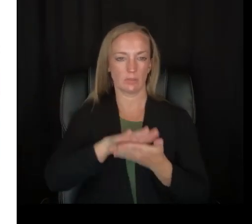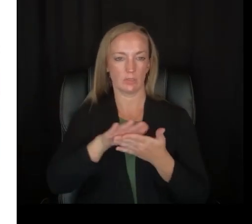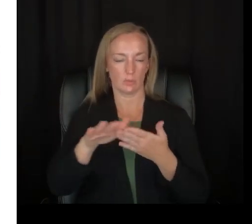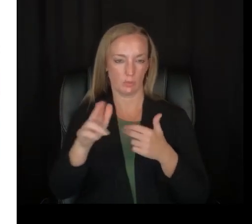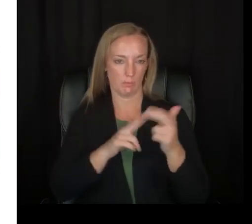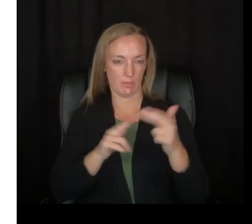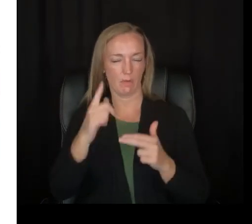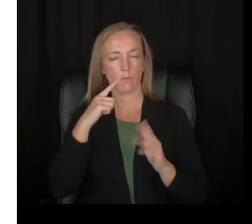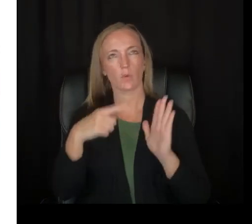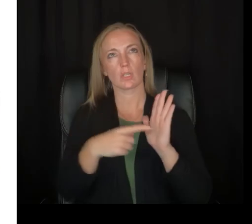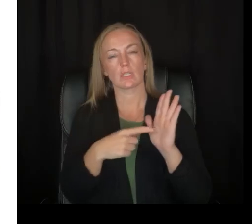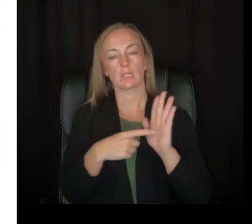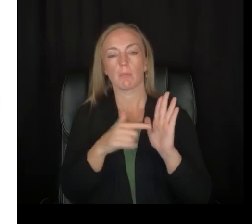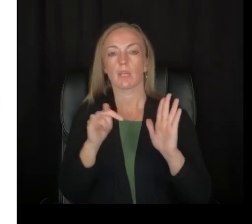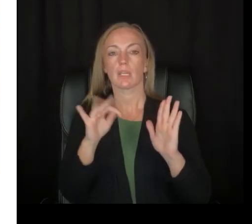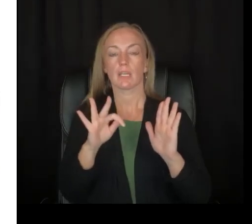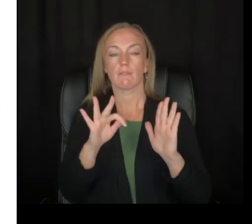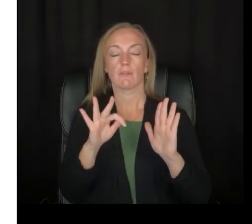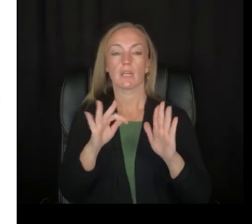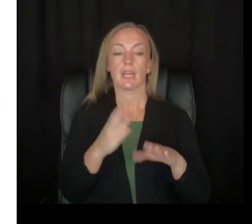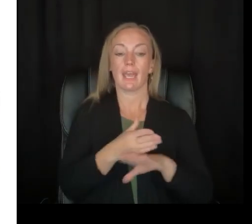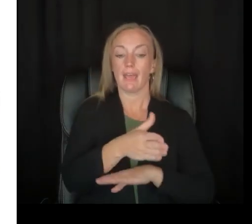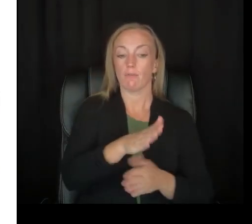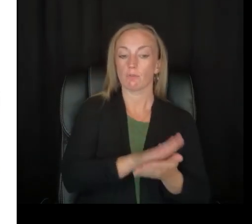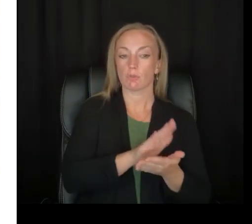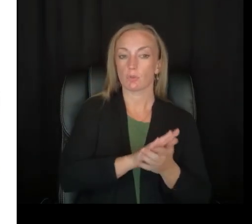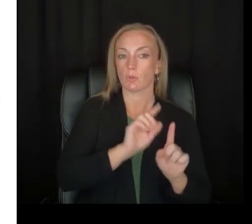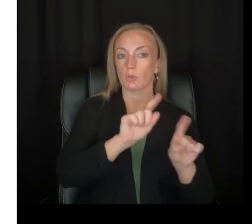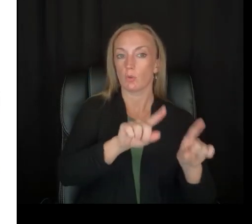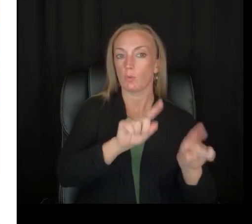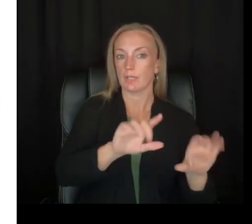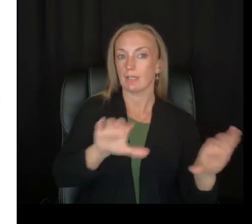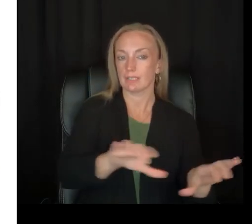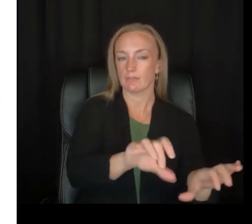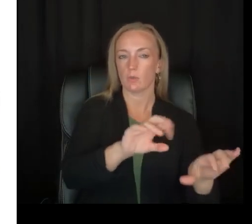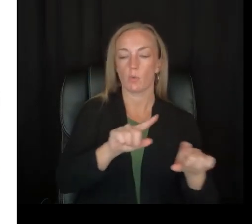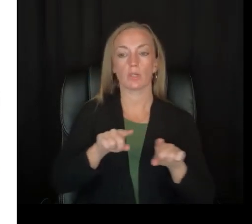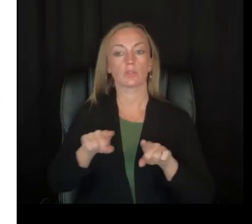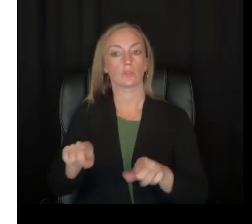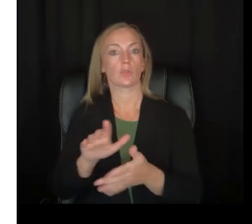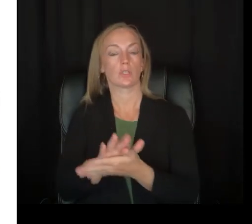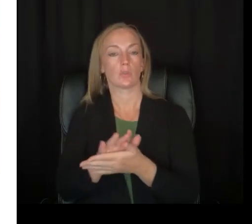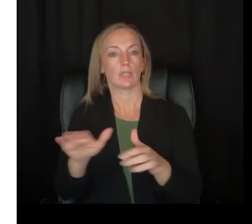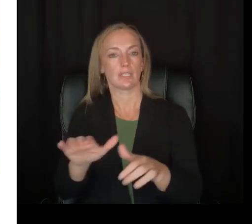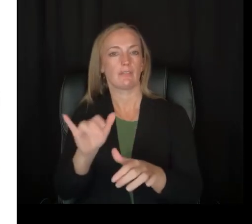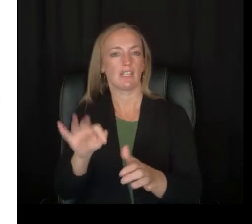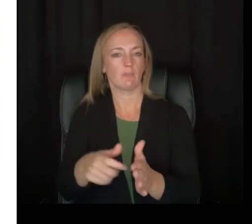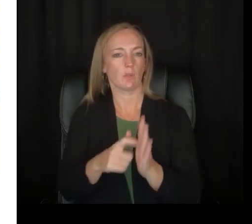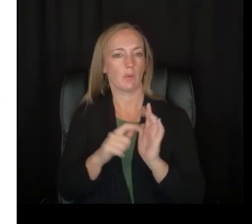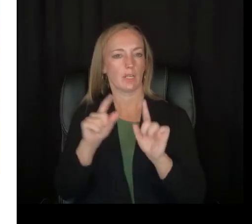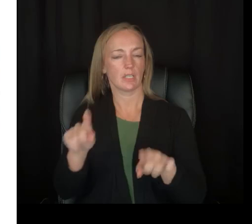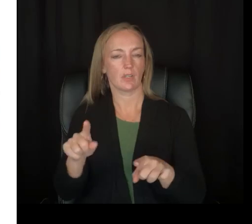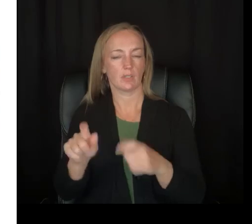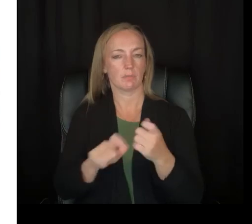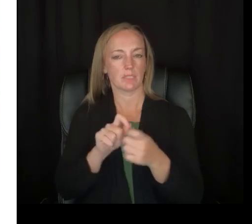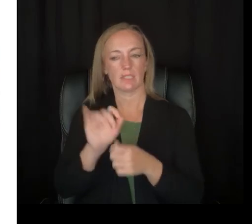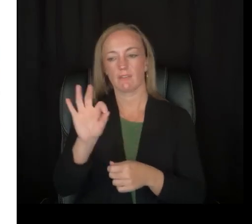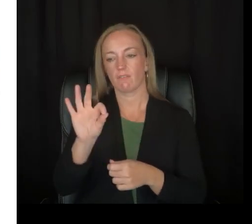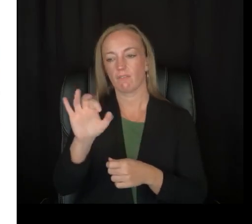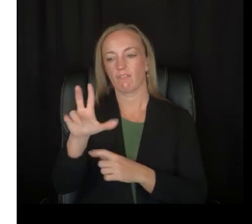going to after school activities or during school activities if they have to go to certain fields on the campus.